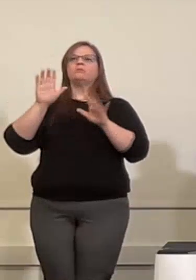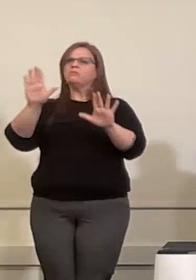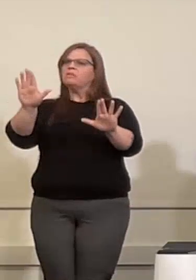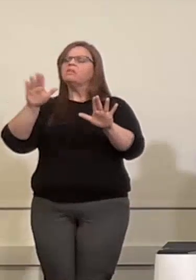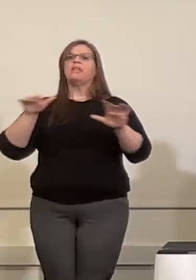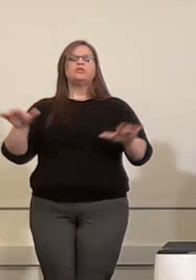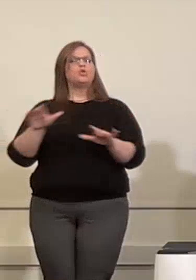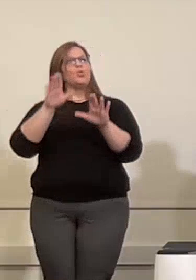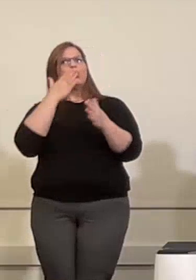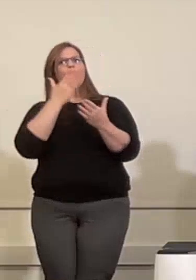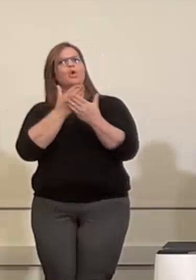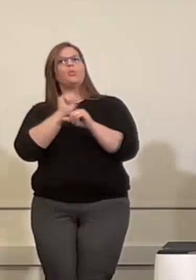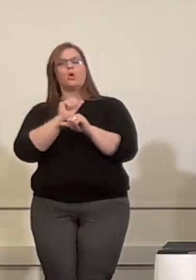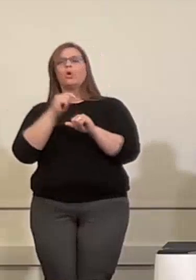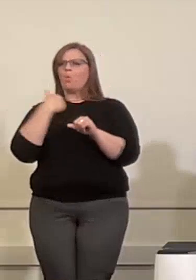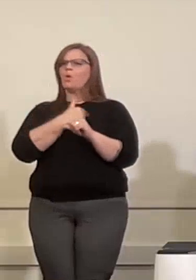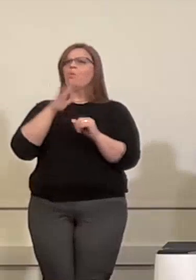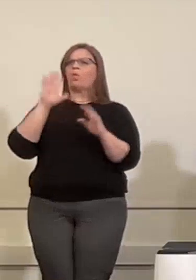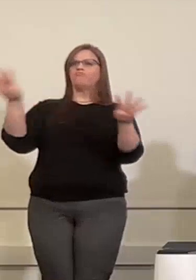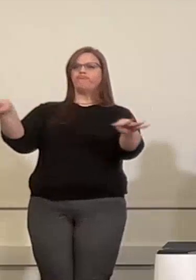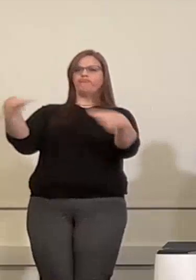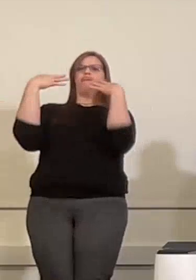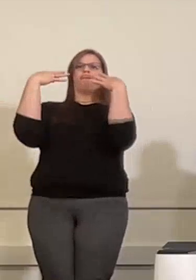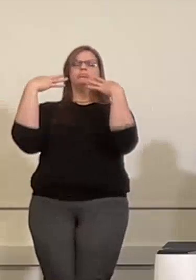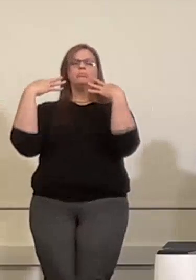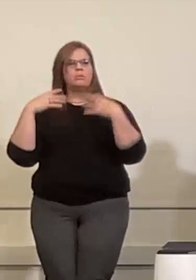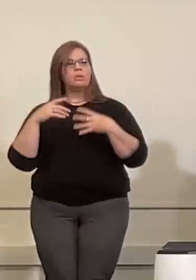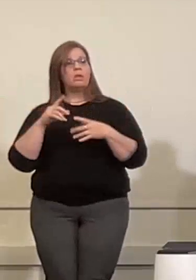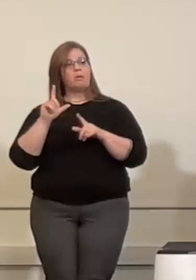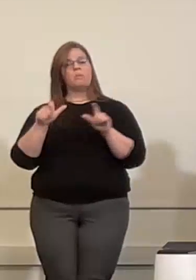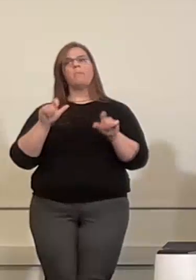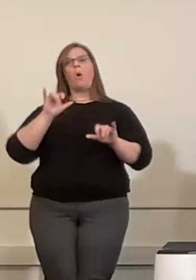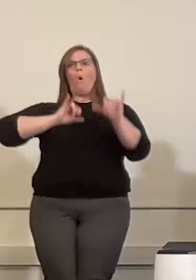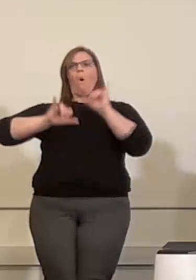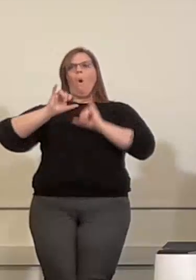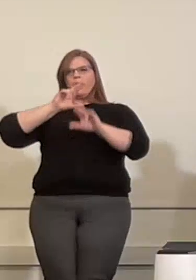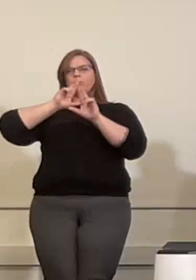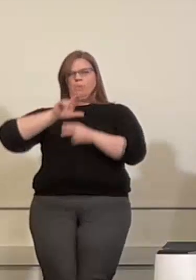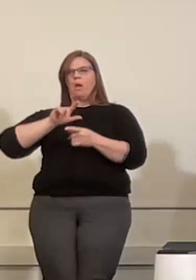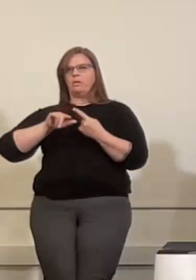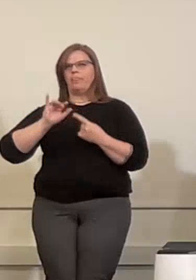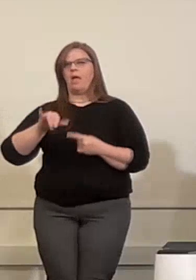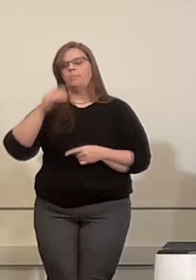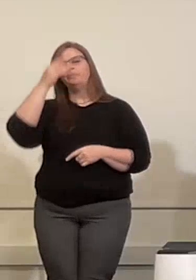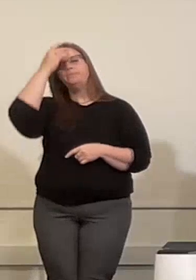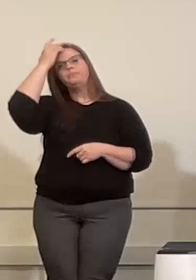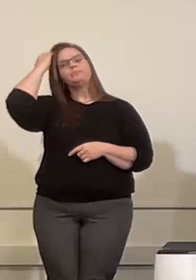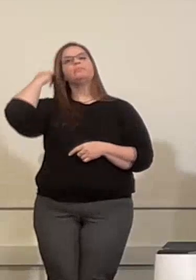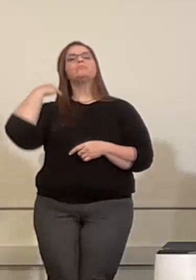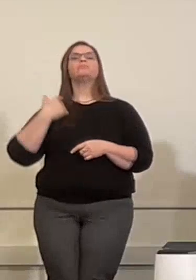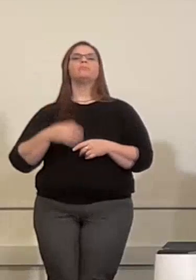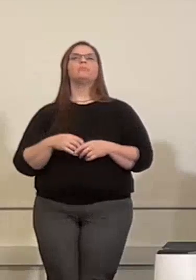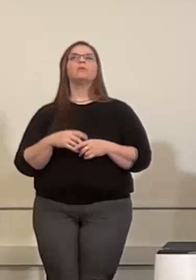There's going to be eyes on us and people respond to that. I think it's about making somebody made a comment about